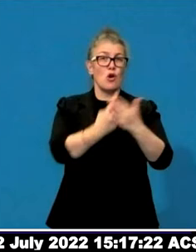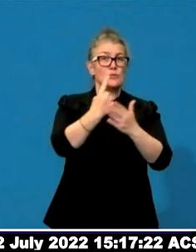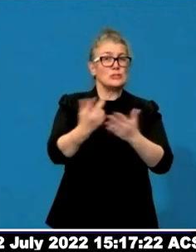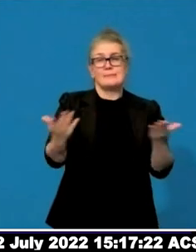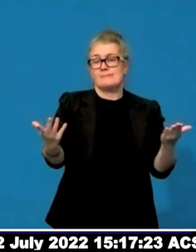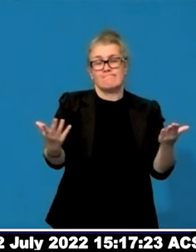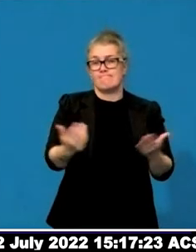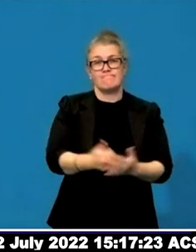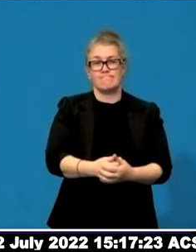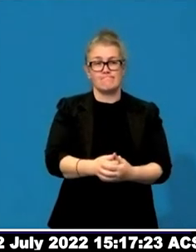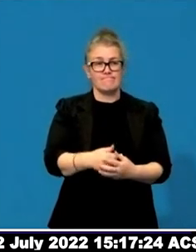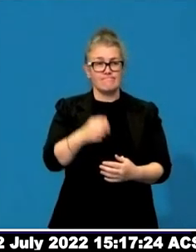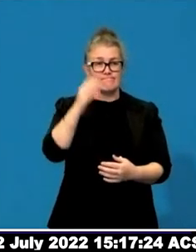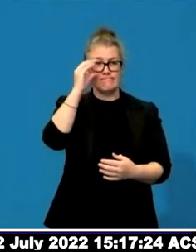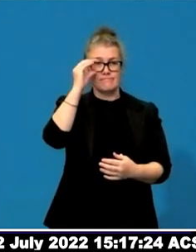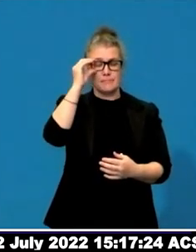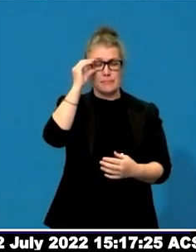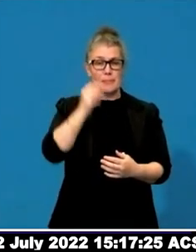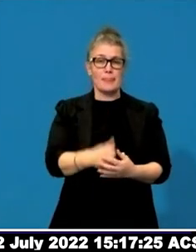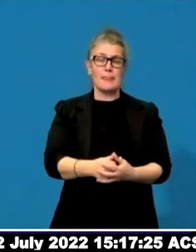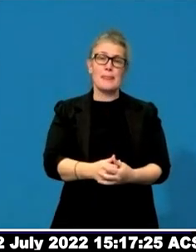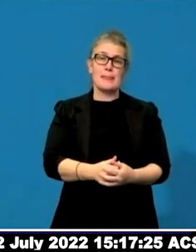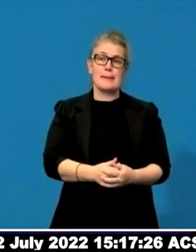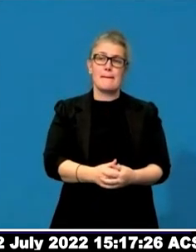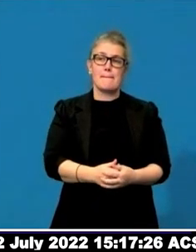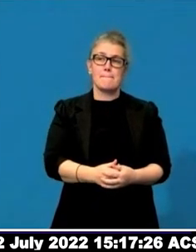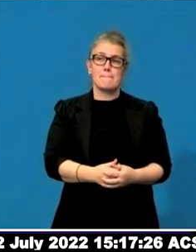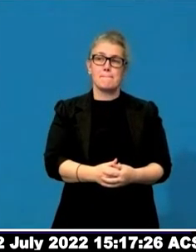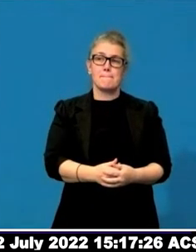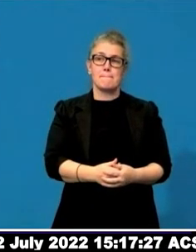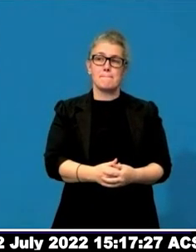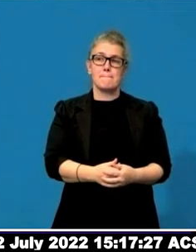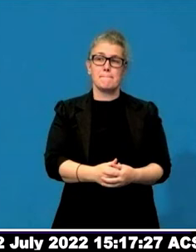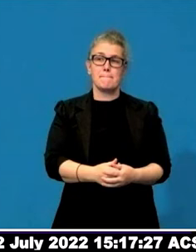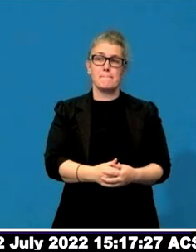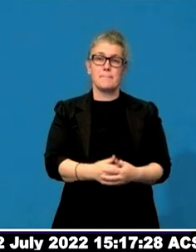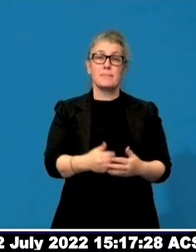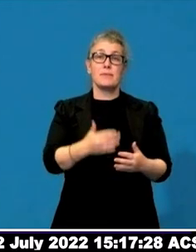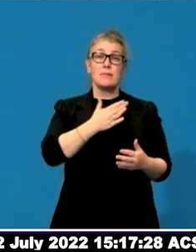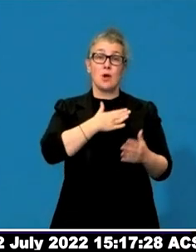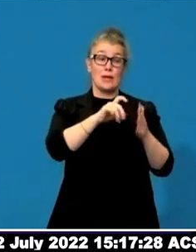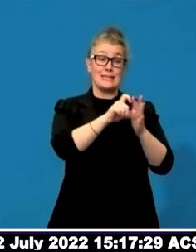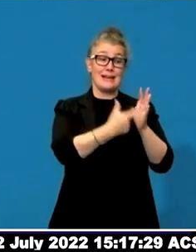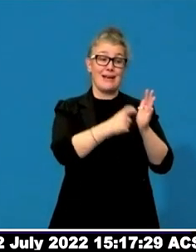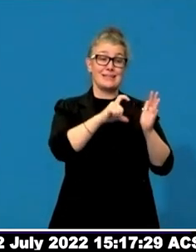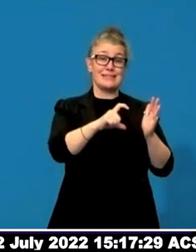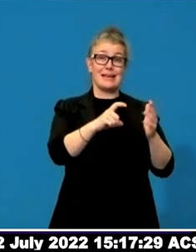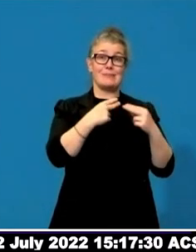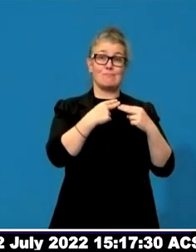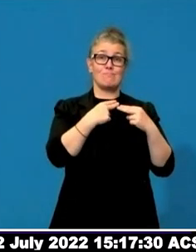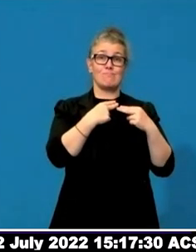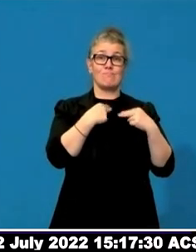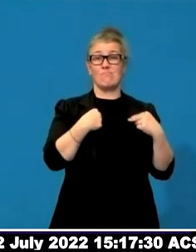I was explaining to my DRC counsellor outside just earlier on, around -